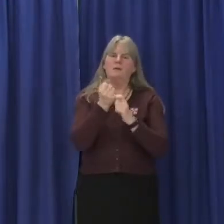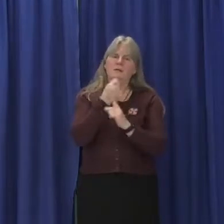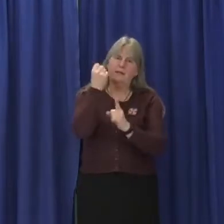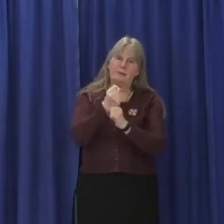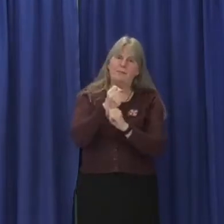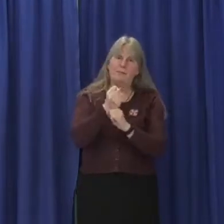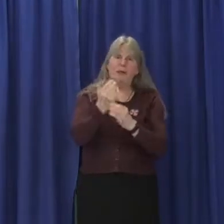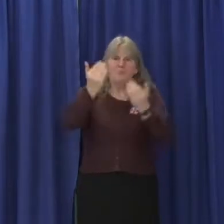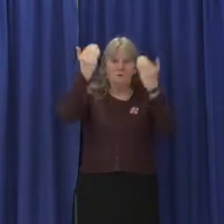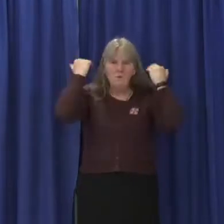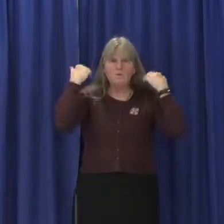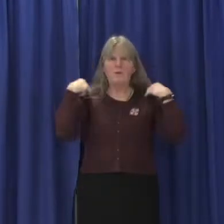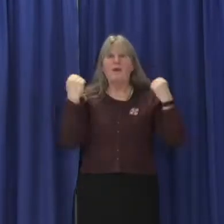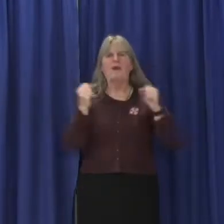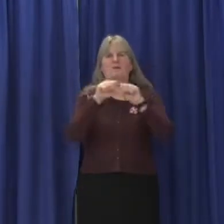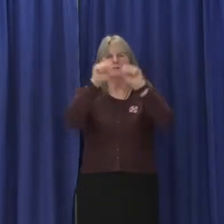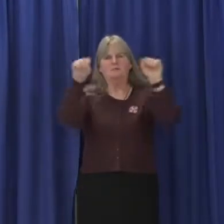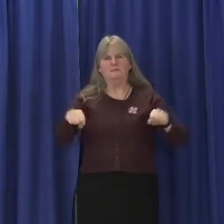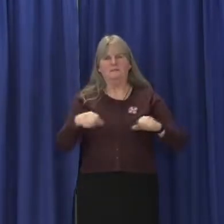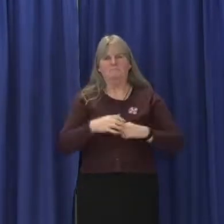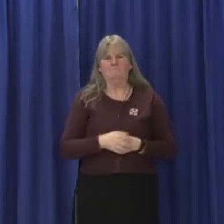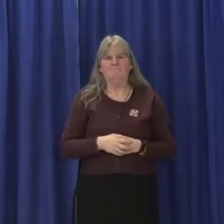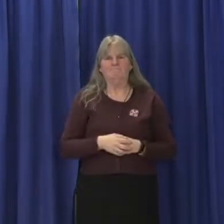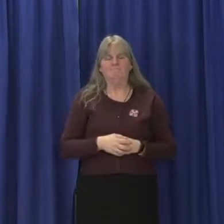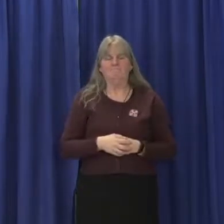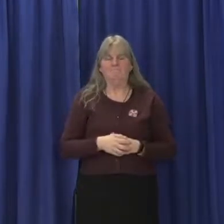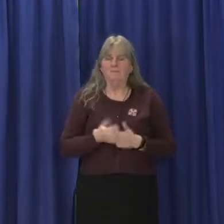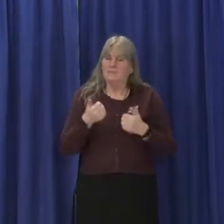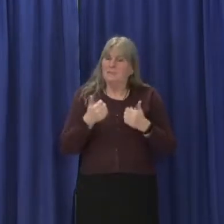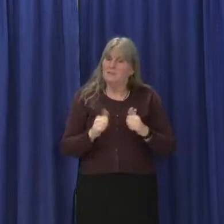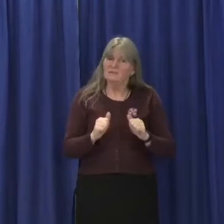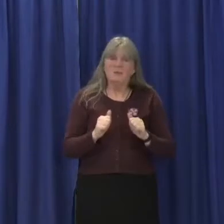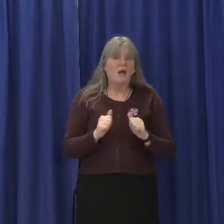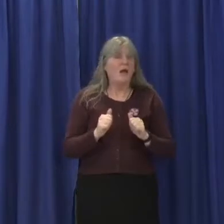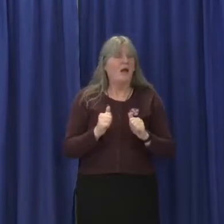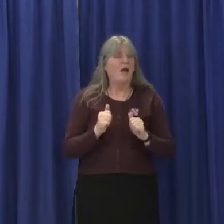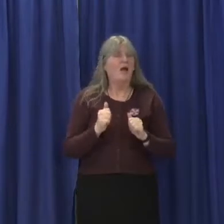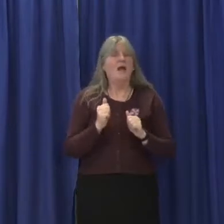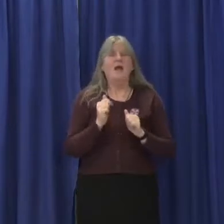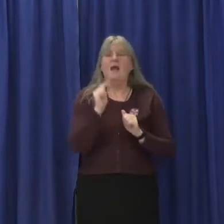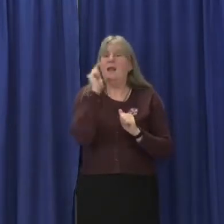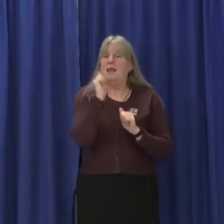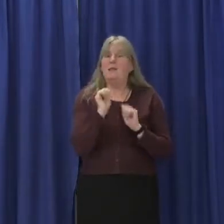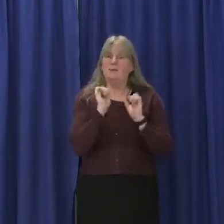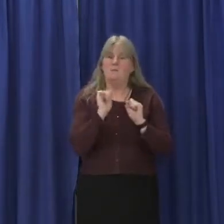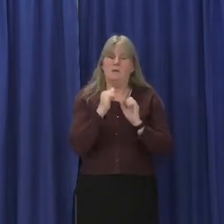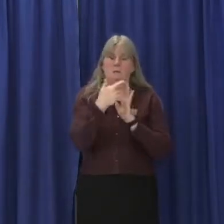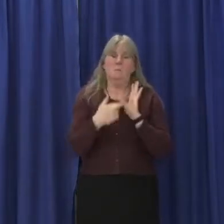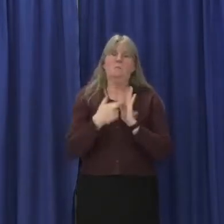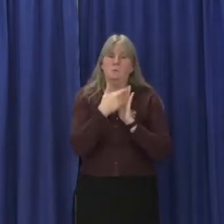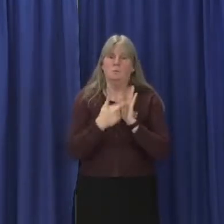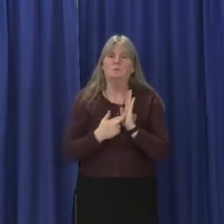being overwhelmed, and they're being done with the least social disruption as we possibly can do. We're limiting close contacts